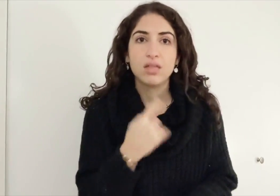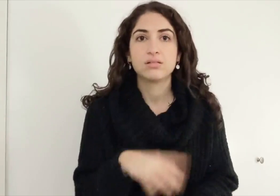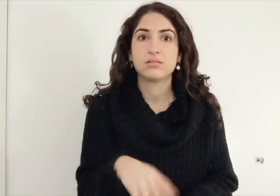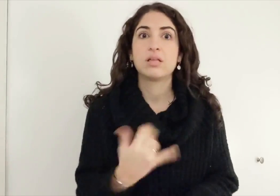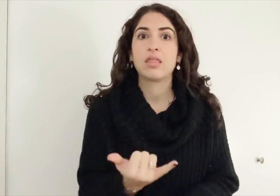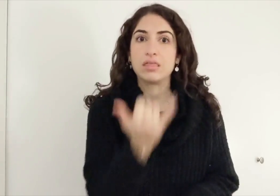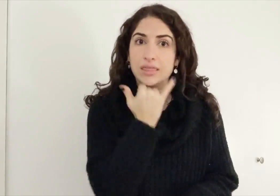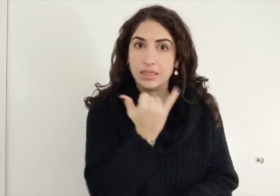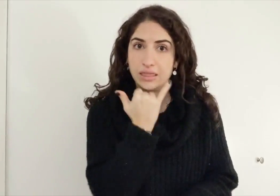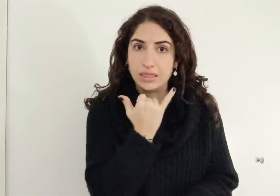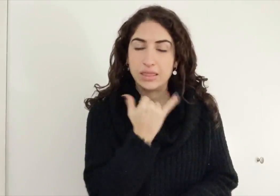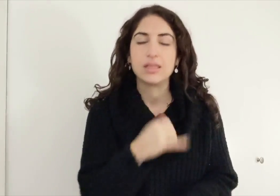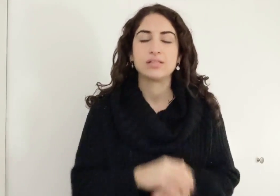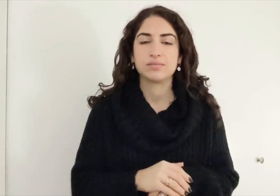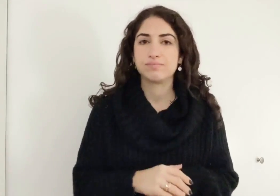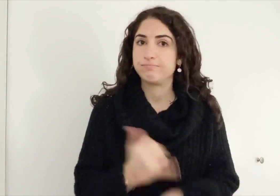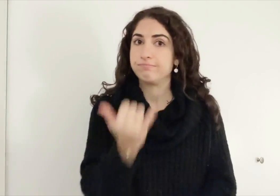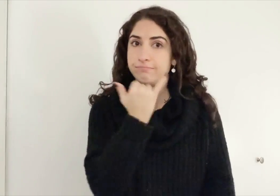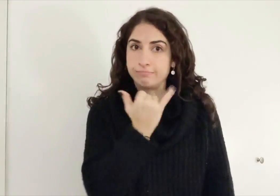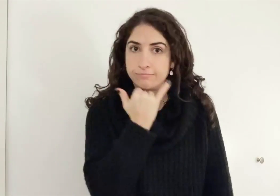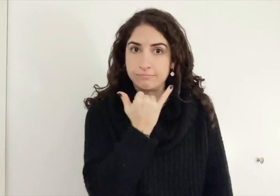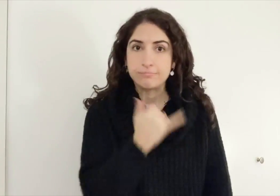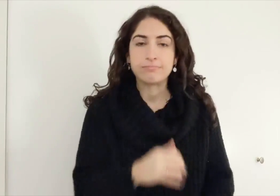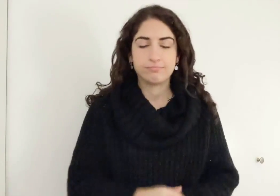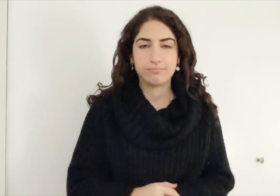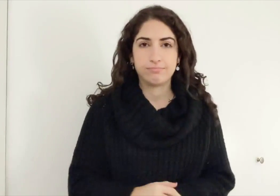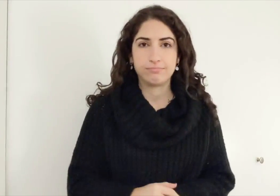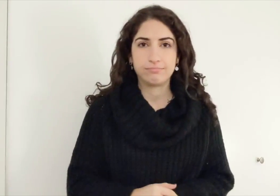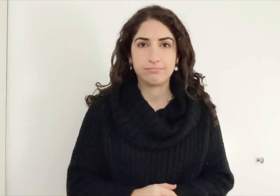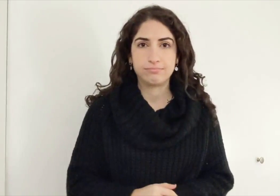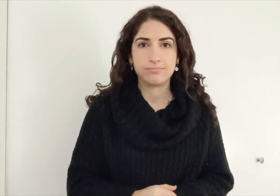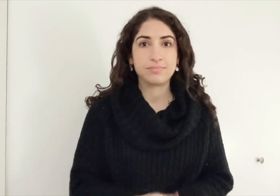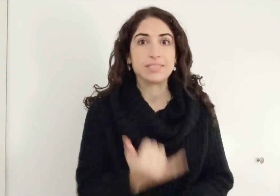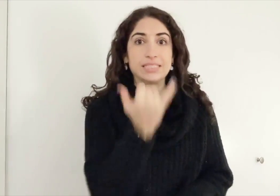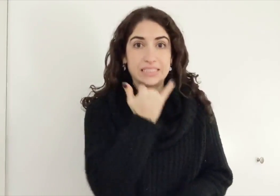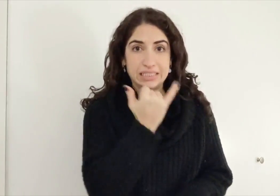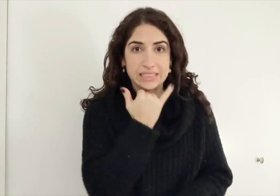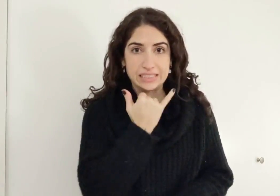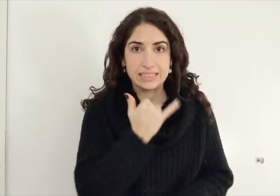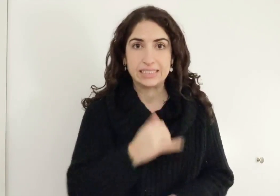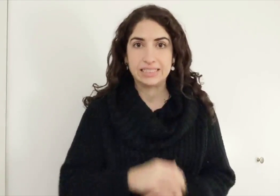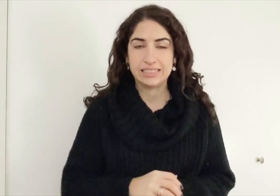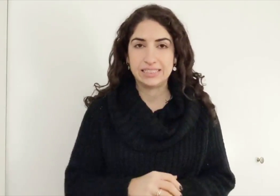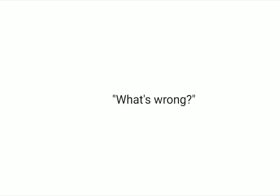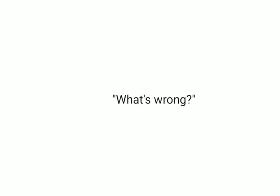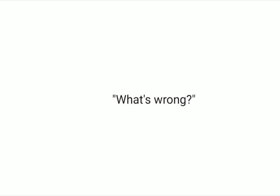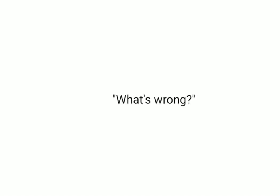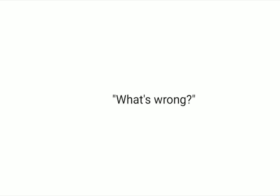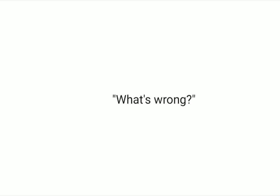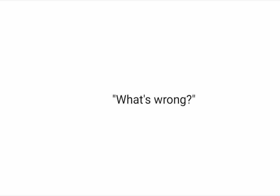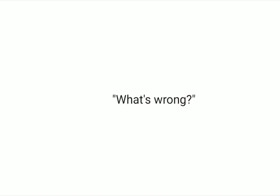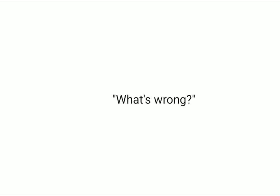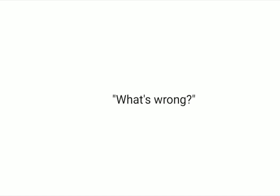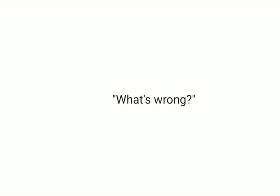was wrong or careless. ERRORS. ERRORS.